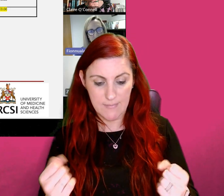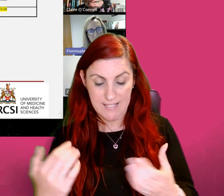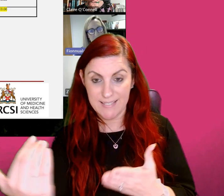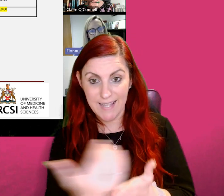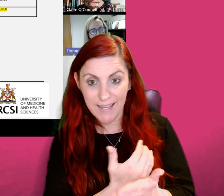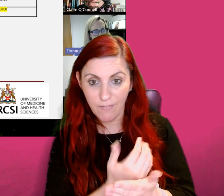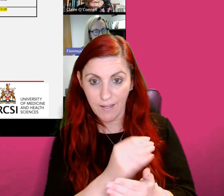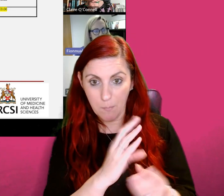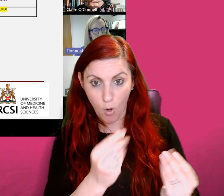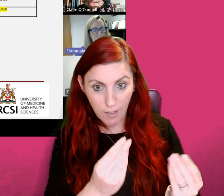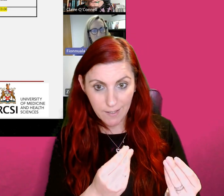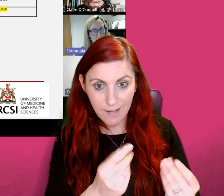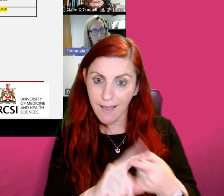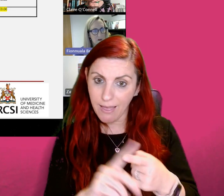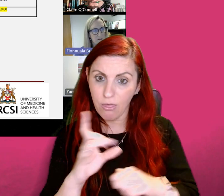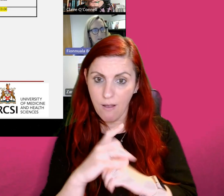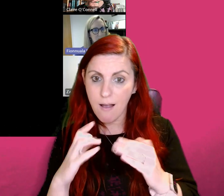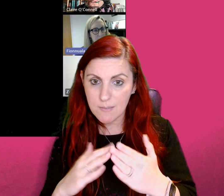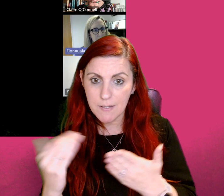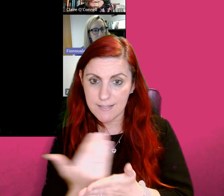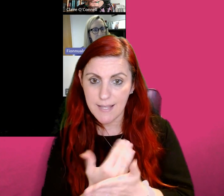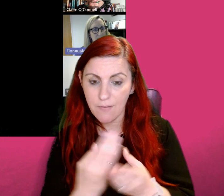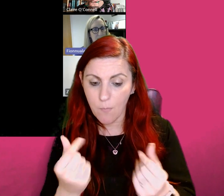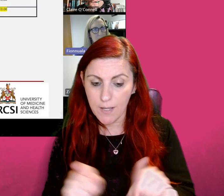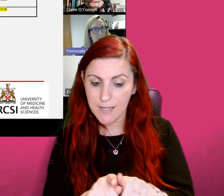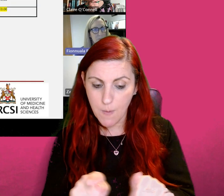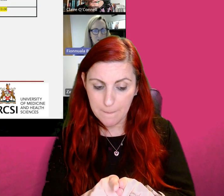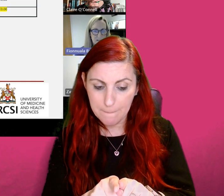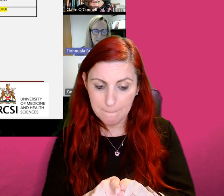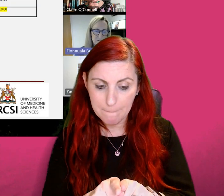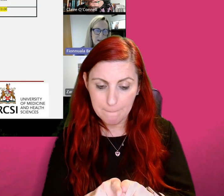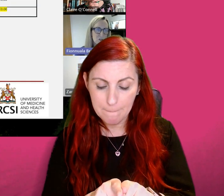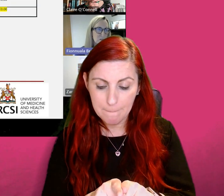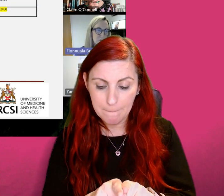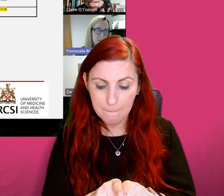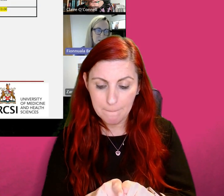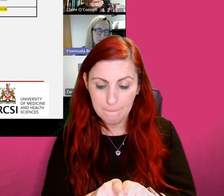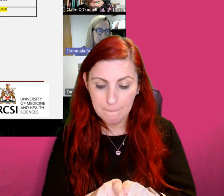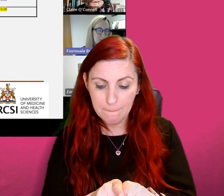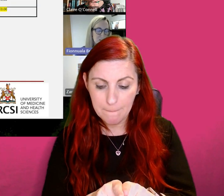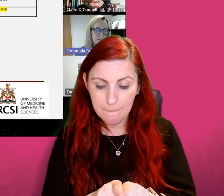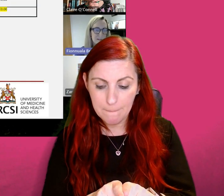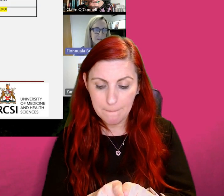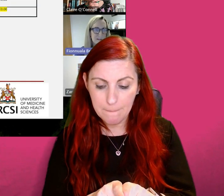patient and indeed for the hospital and patient satisfaction I don't have patient satisfaction